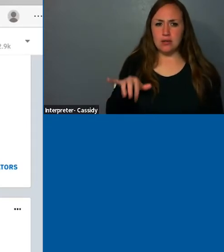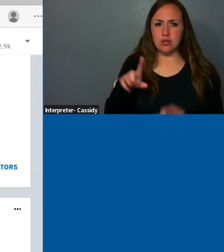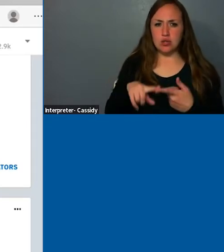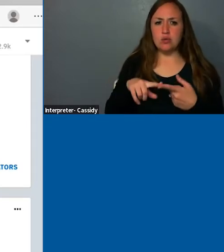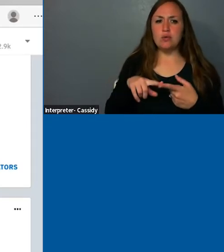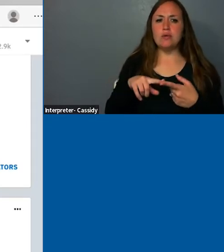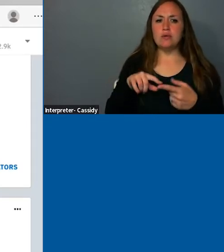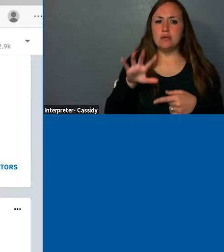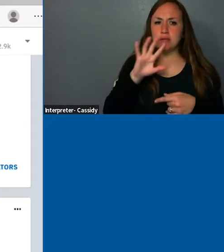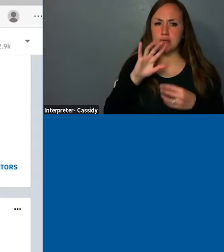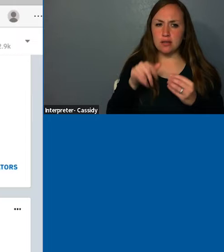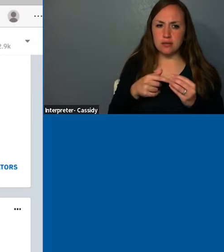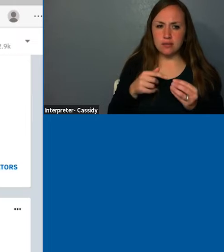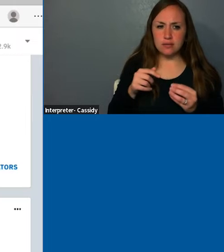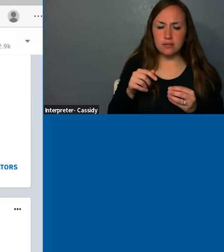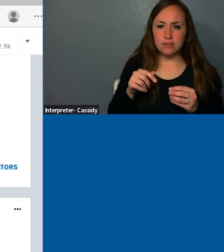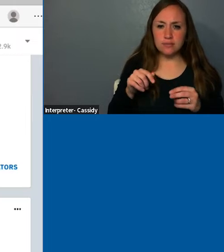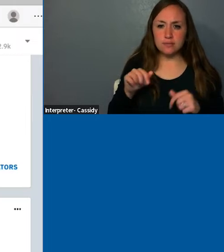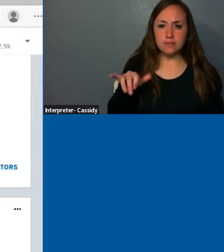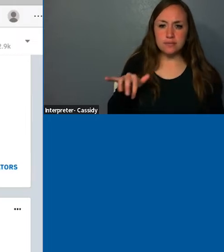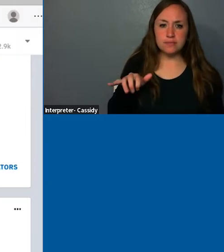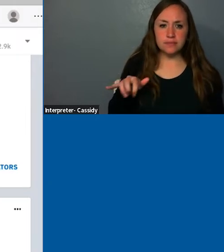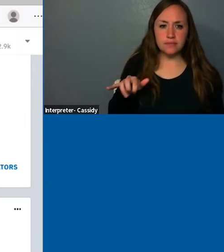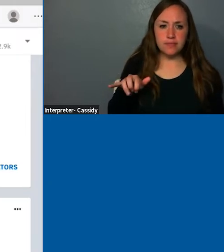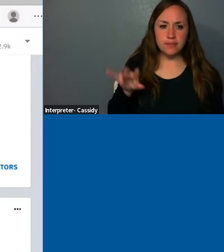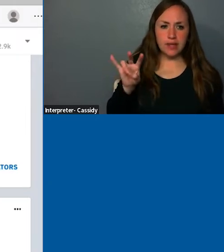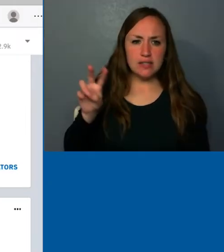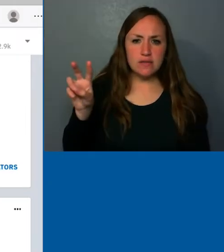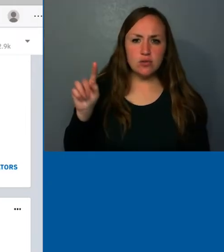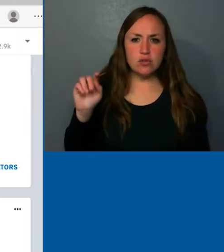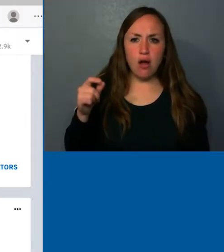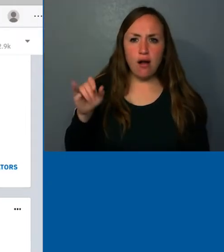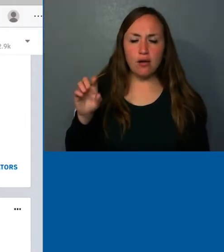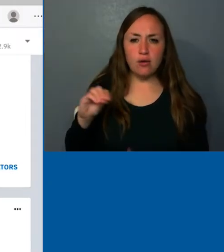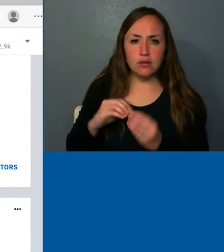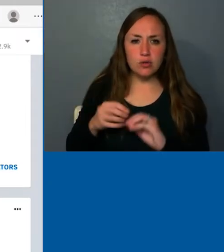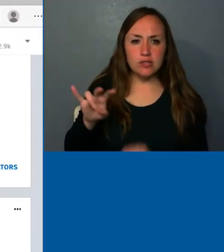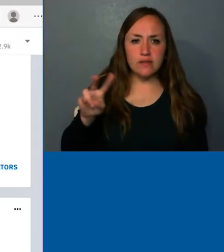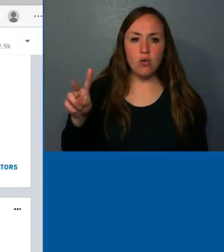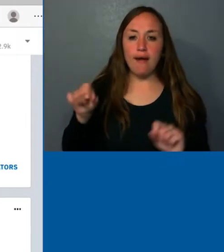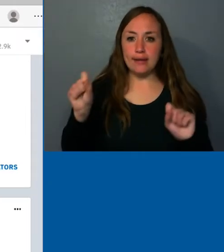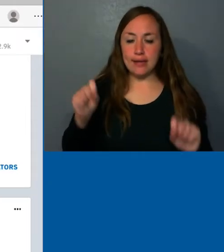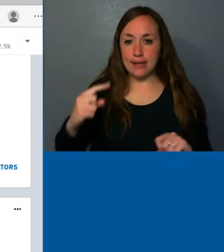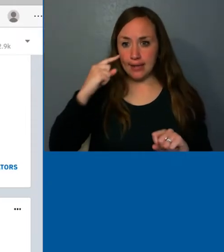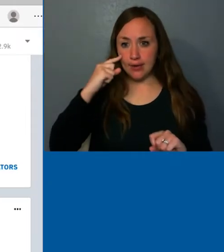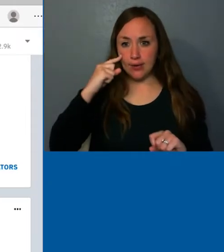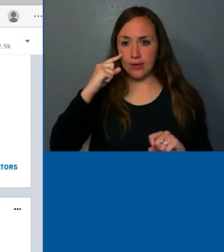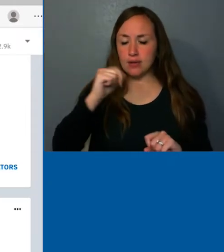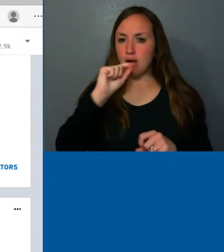[Reader] Title 70, title button note, press to up vote, 72. Title button note, press down vote. [Sam] So I can hear not only that there is an up vote